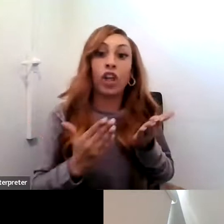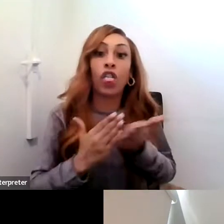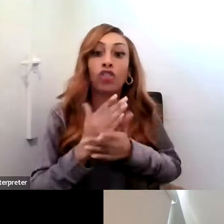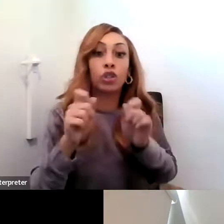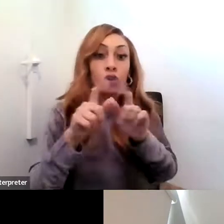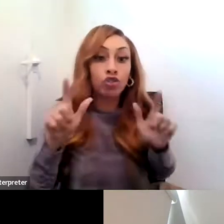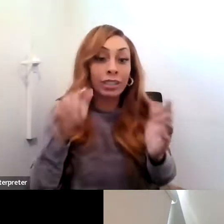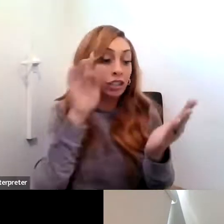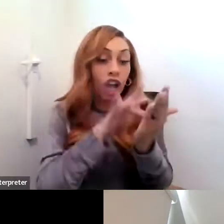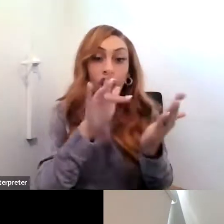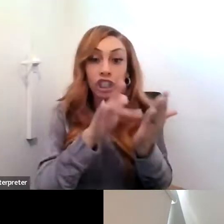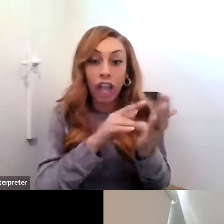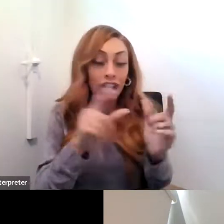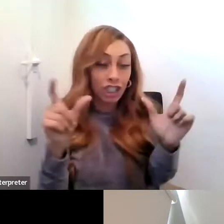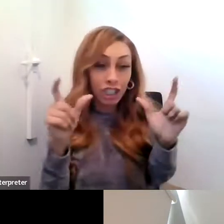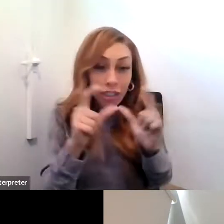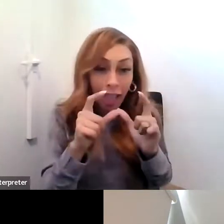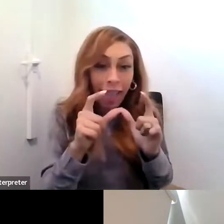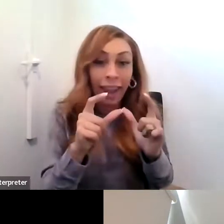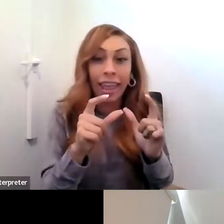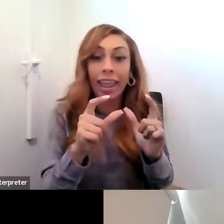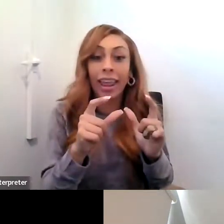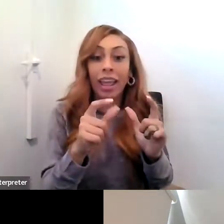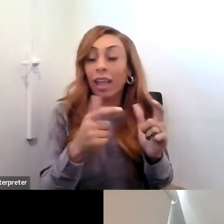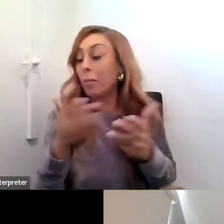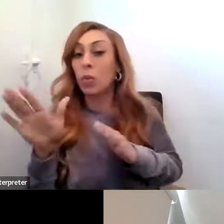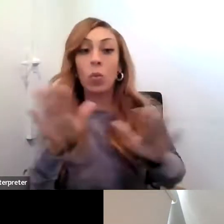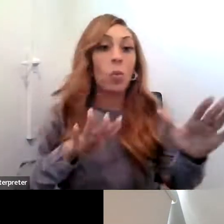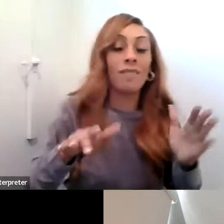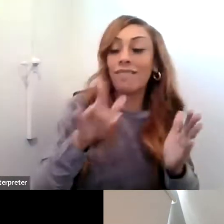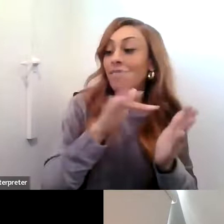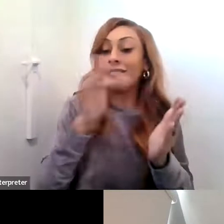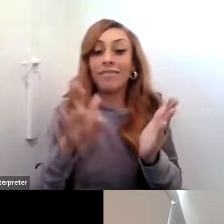touch screens, tiny screens, we're often on the move, and often while we're doing all this,